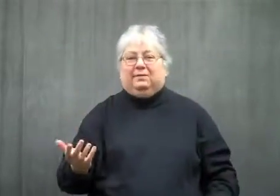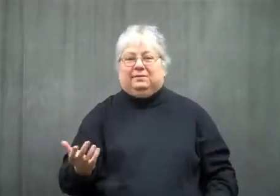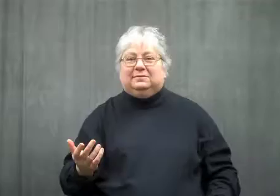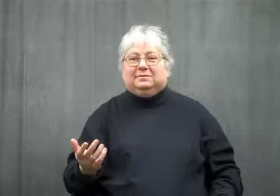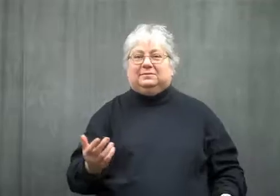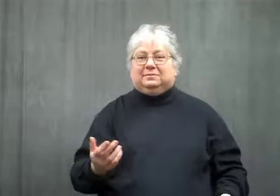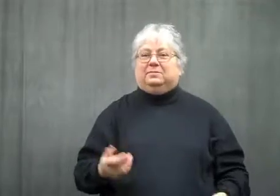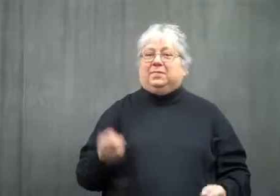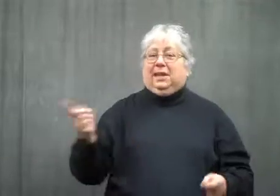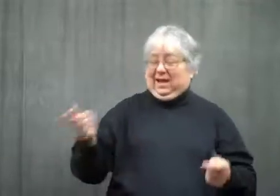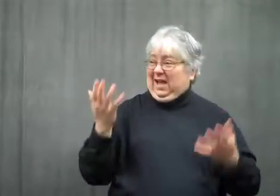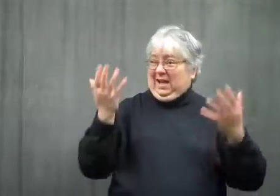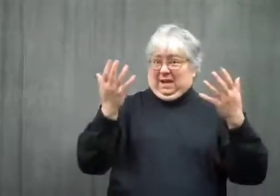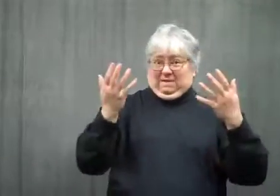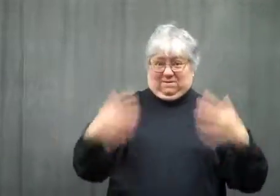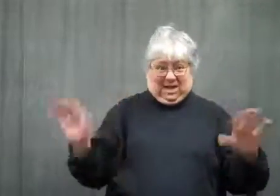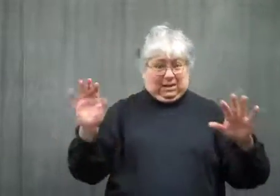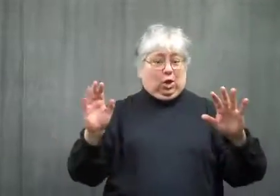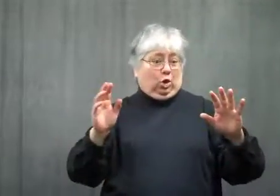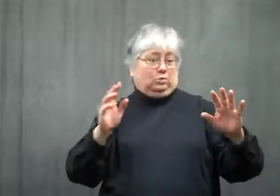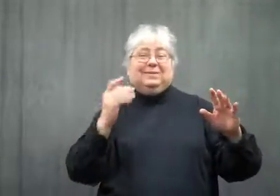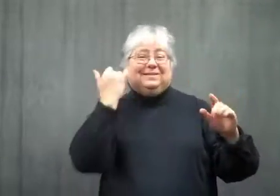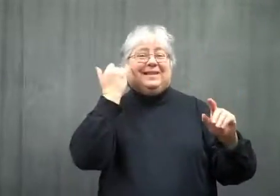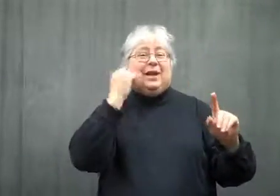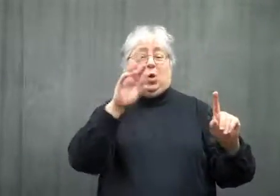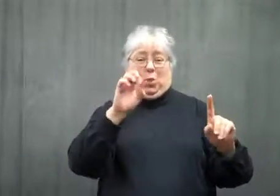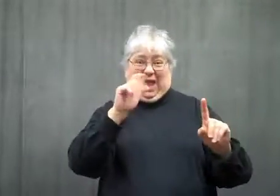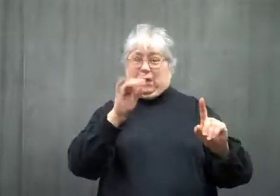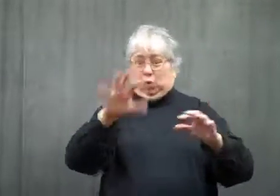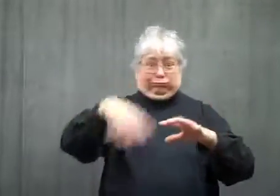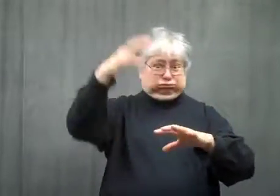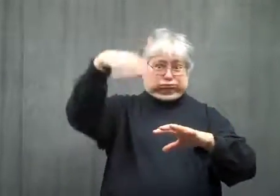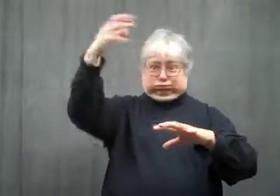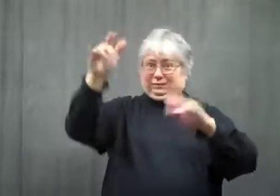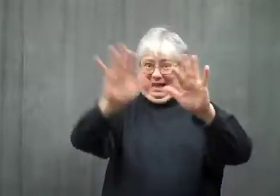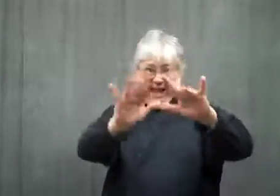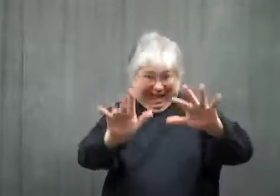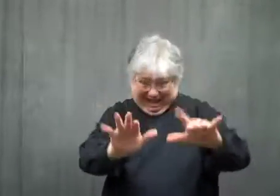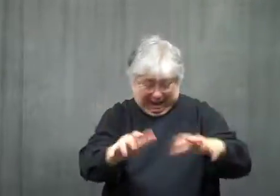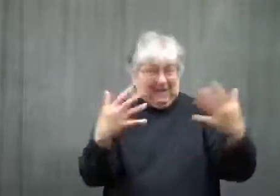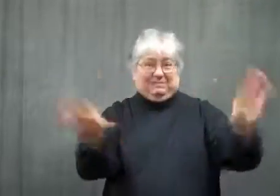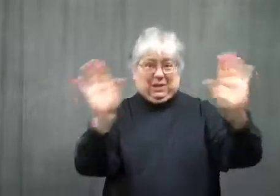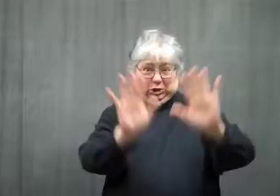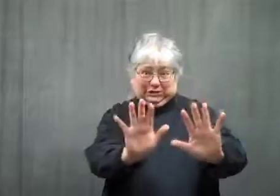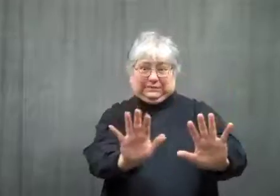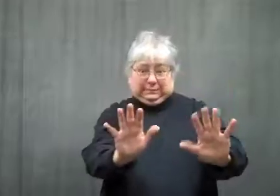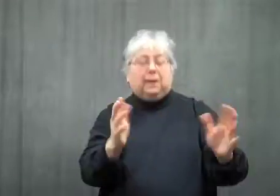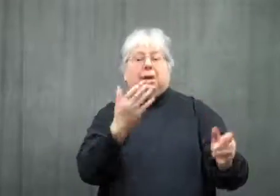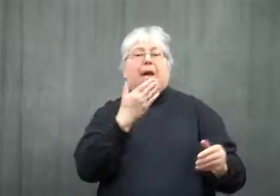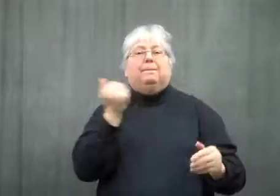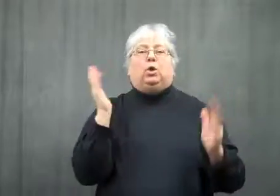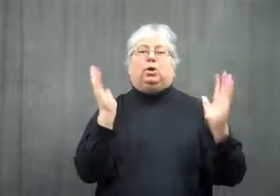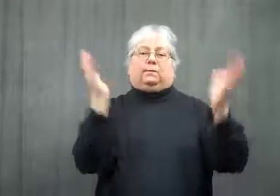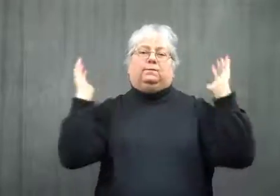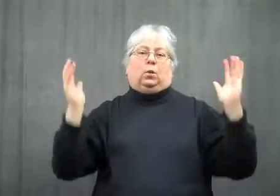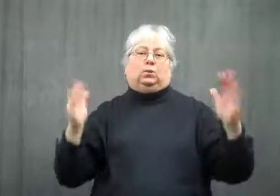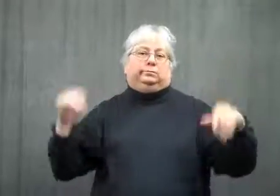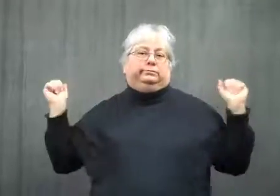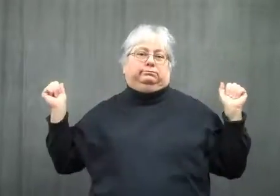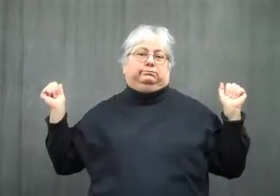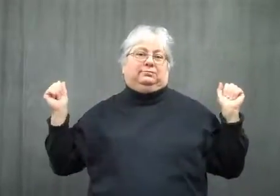After they get the reactors under control, it's best to just leave them alone.